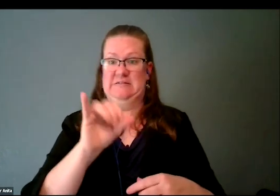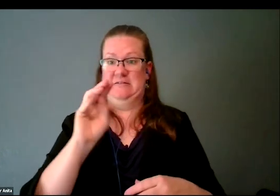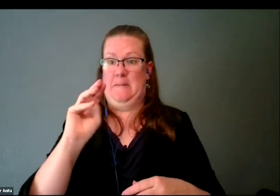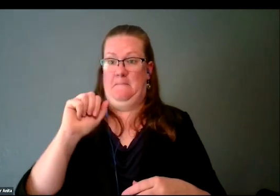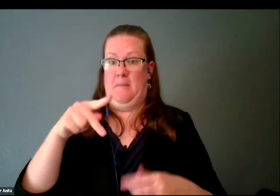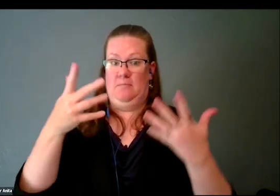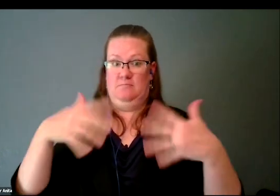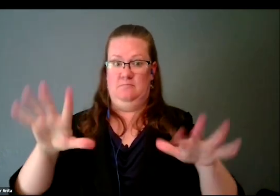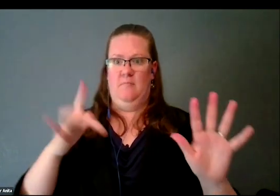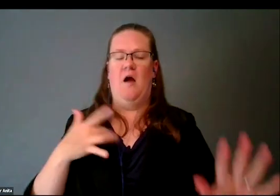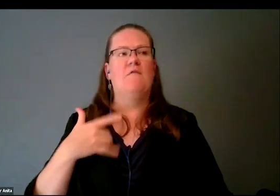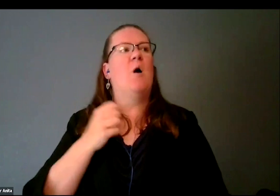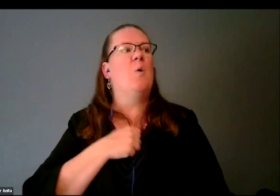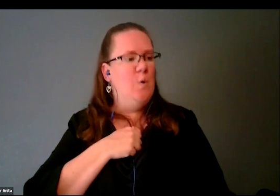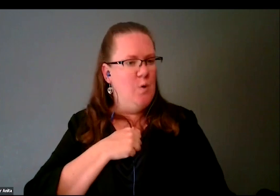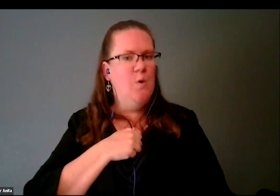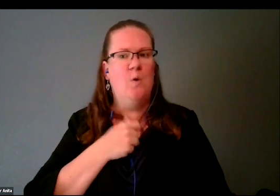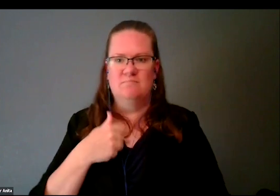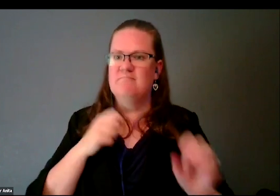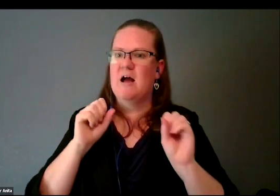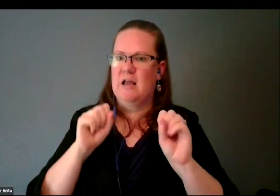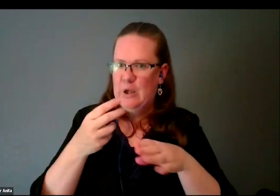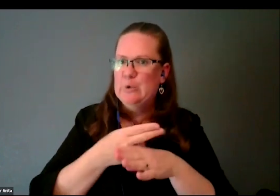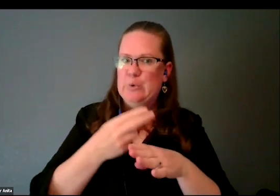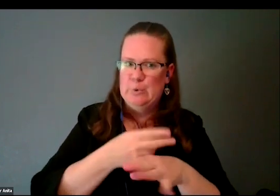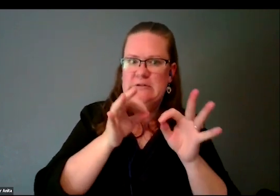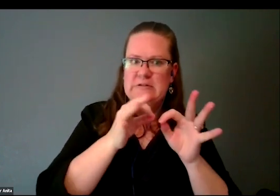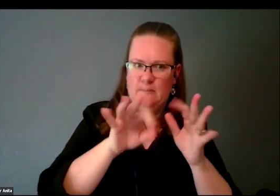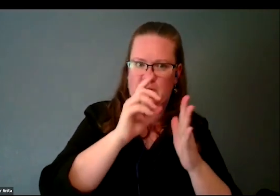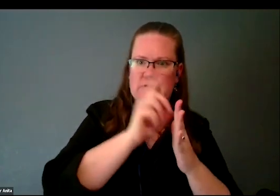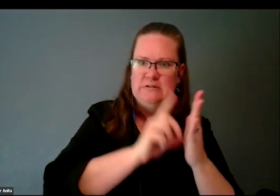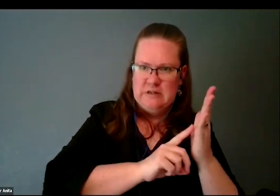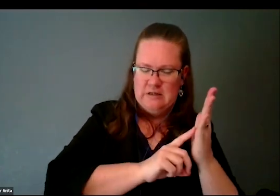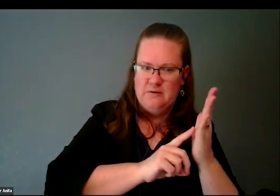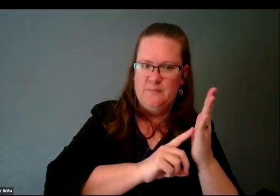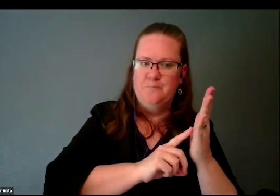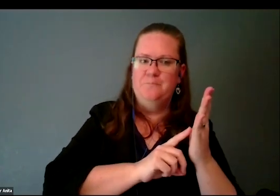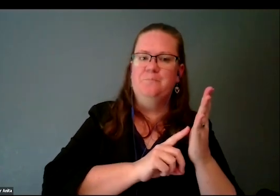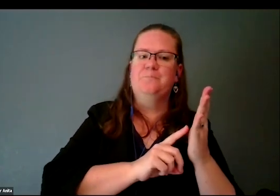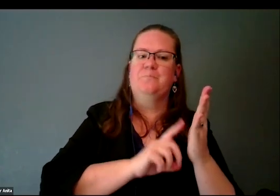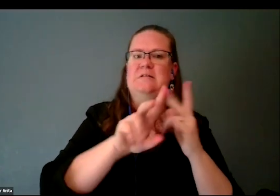I really can take this simple design style